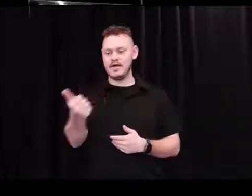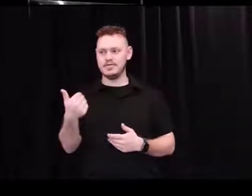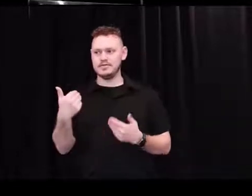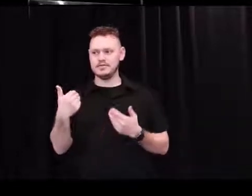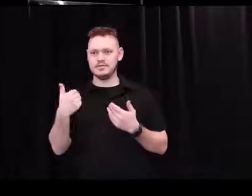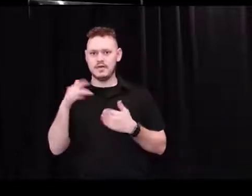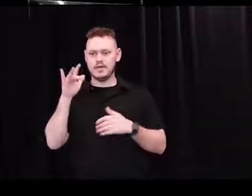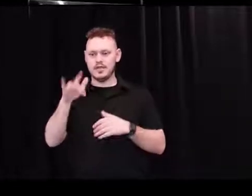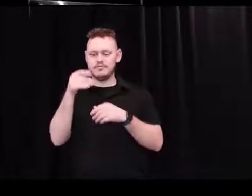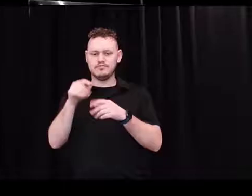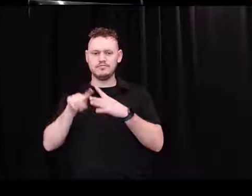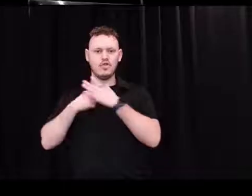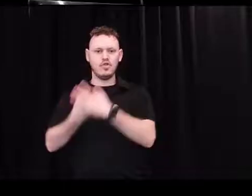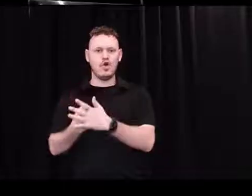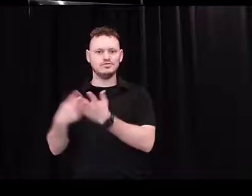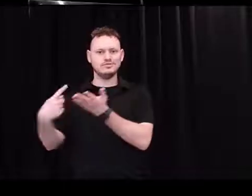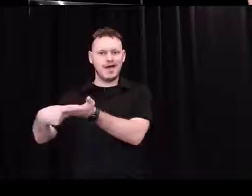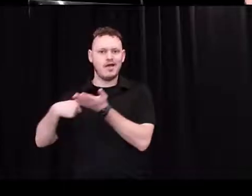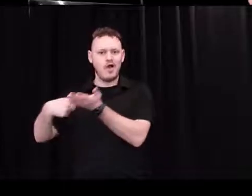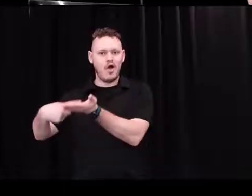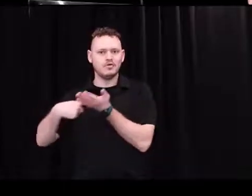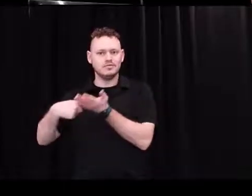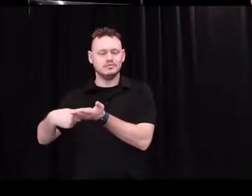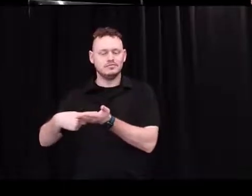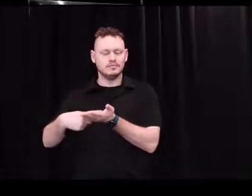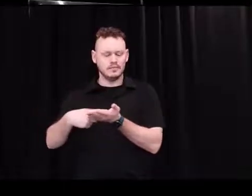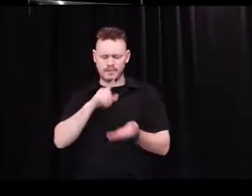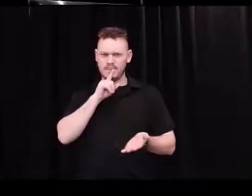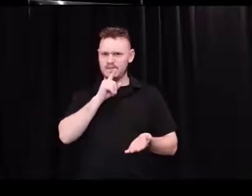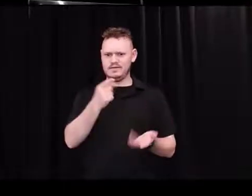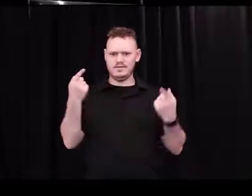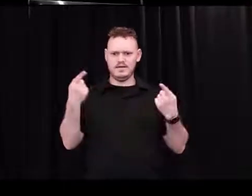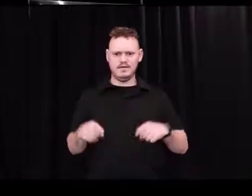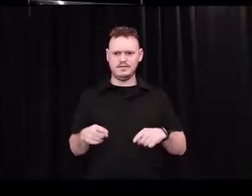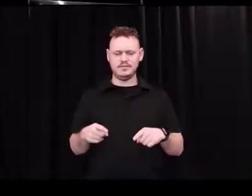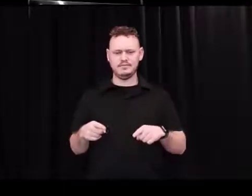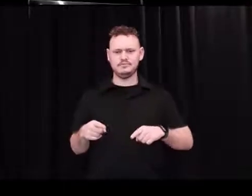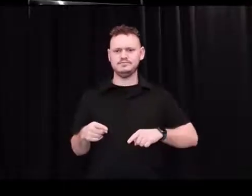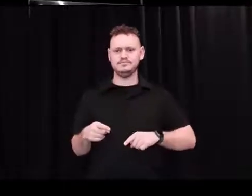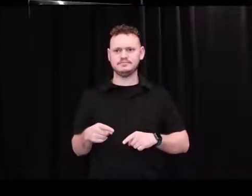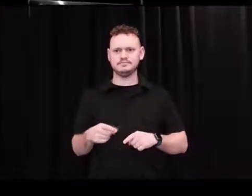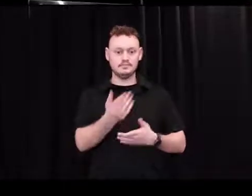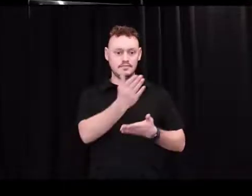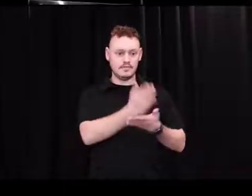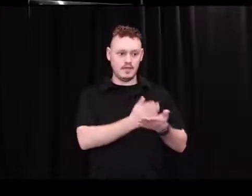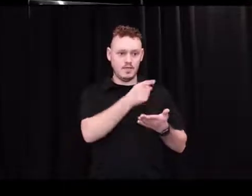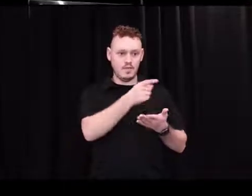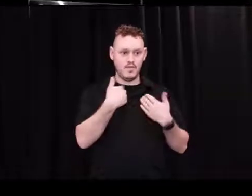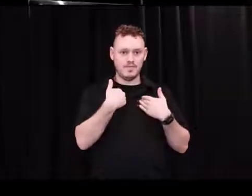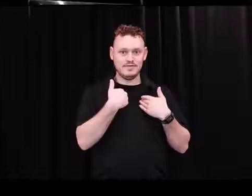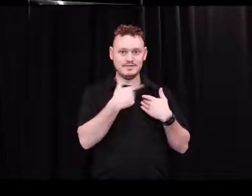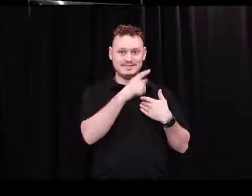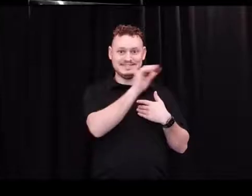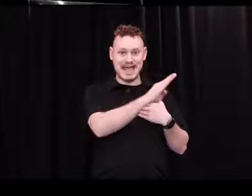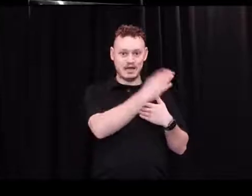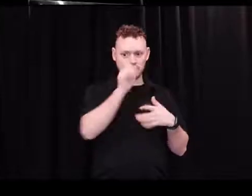dialogues. And in reality, what would happen is some things with tabs would launch dialogues that